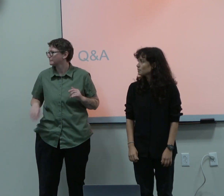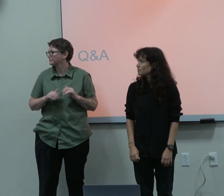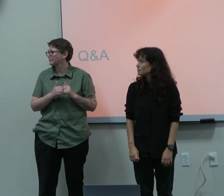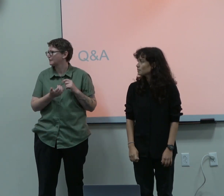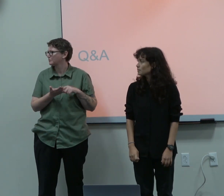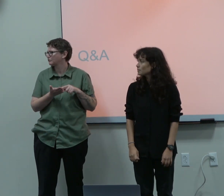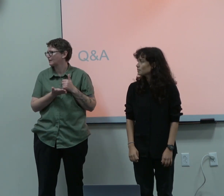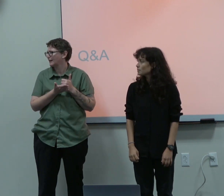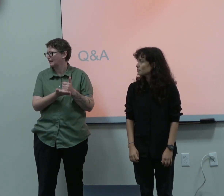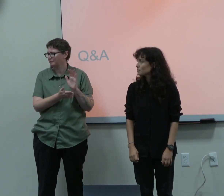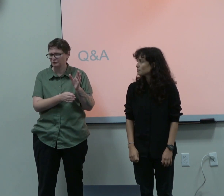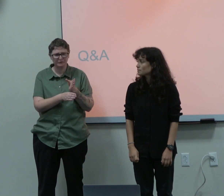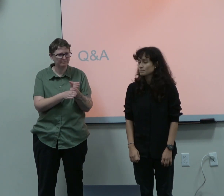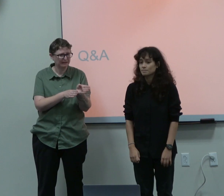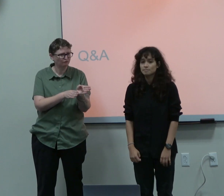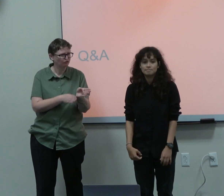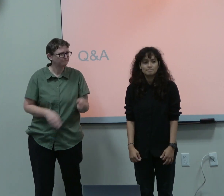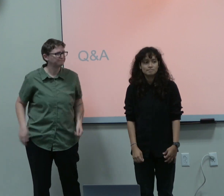How did your research help your major?